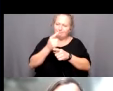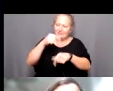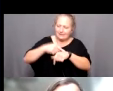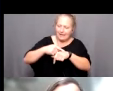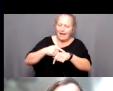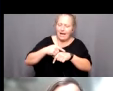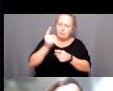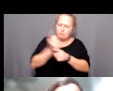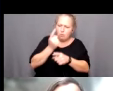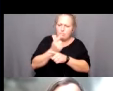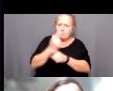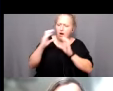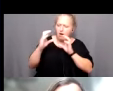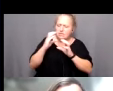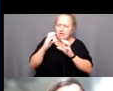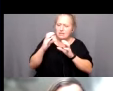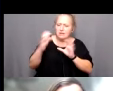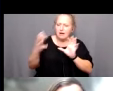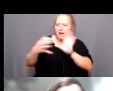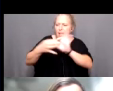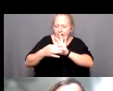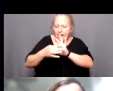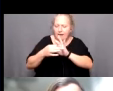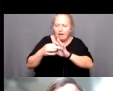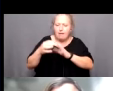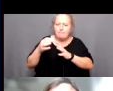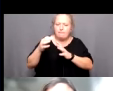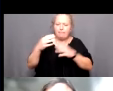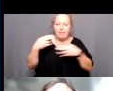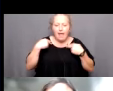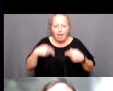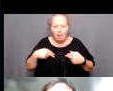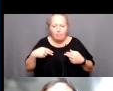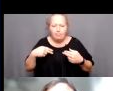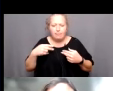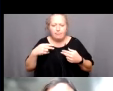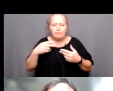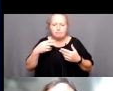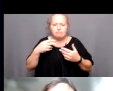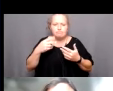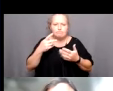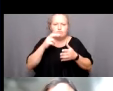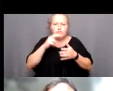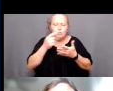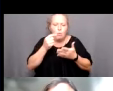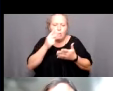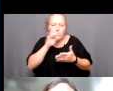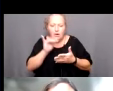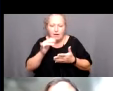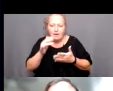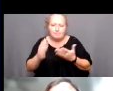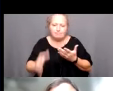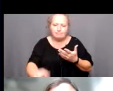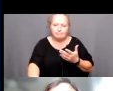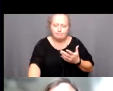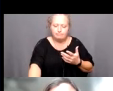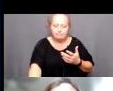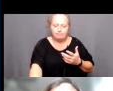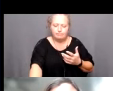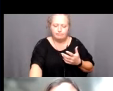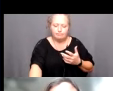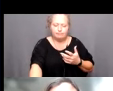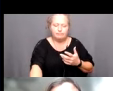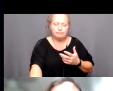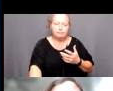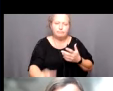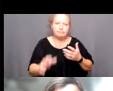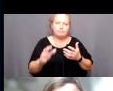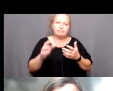links the outcomes of health with the outcomes of increased voice in the